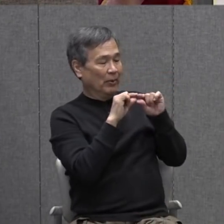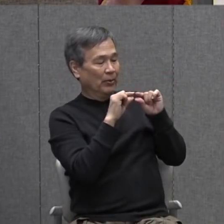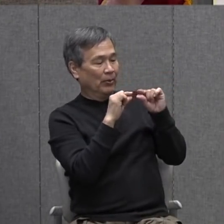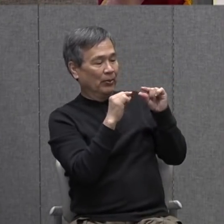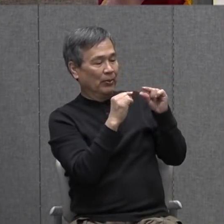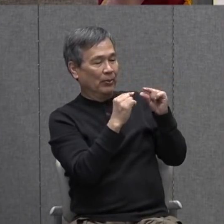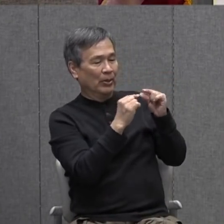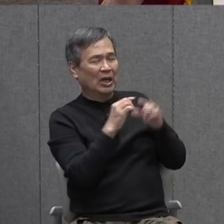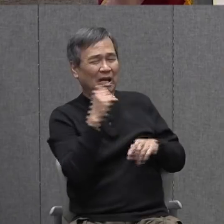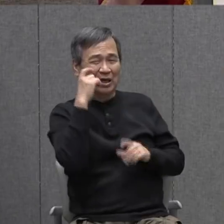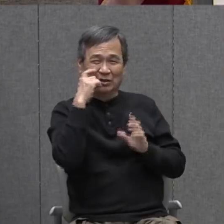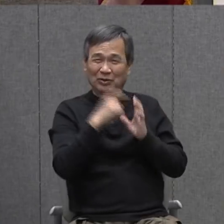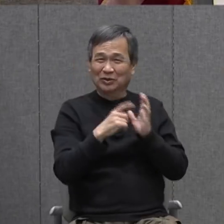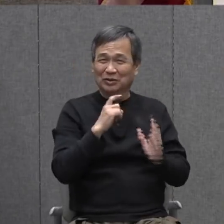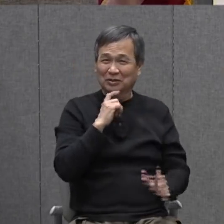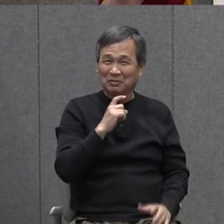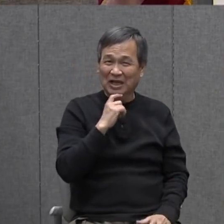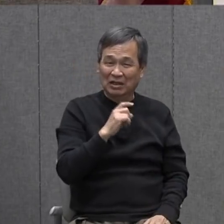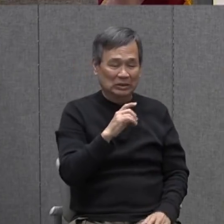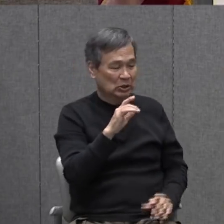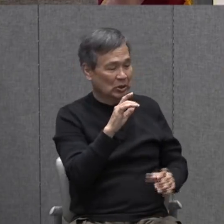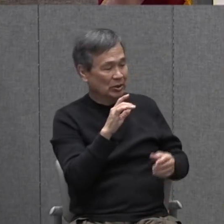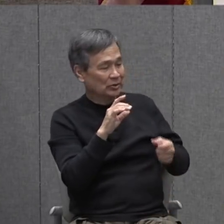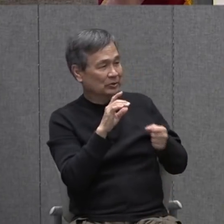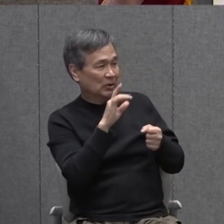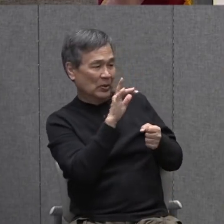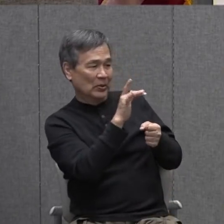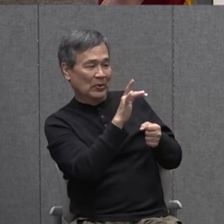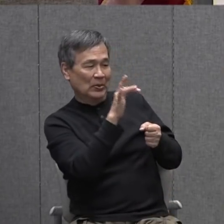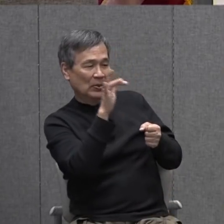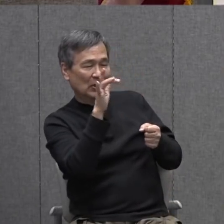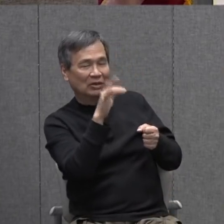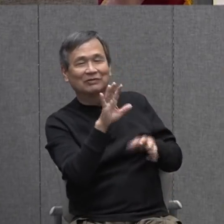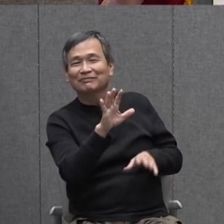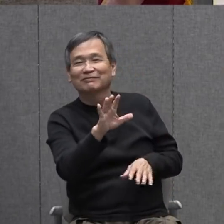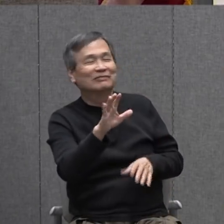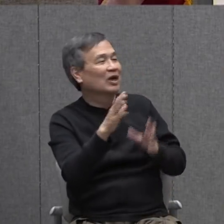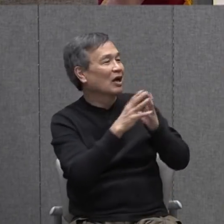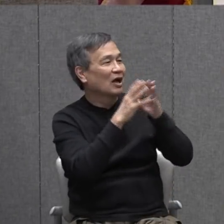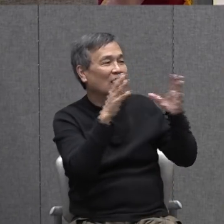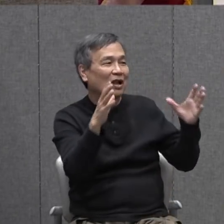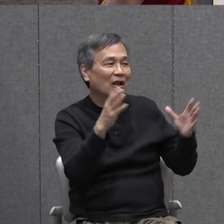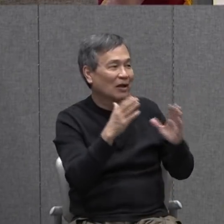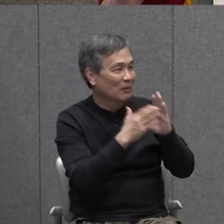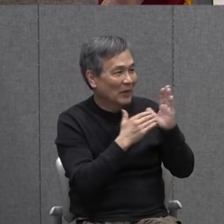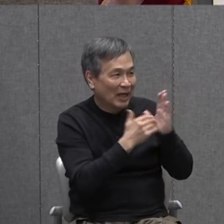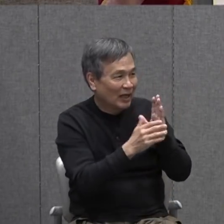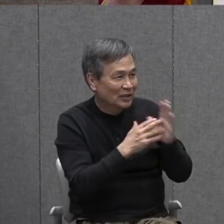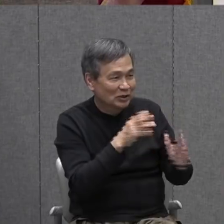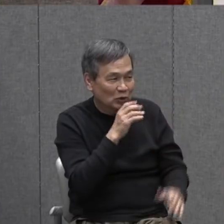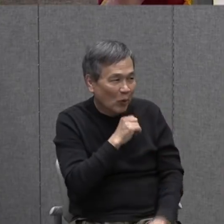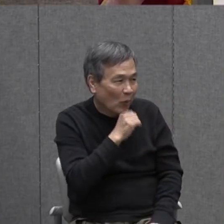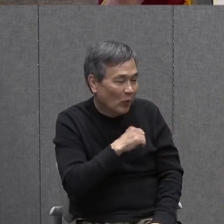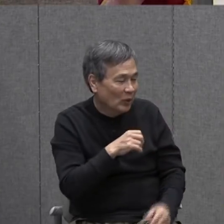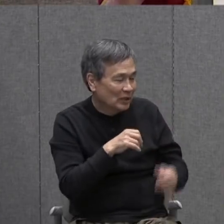I notice that I have this shiny texture. But look, it's covered in paint because my brush is dirty. Oops, Ms. Potter, clean your brushes better.